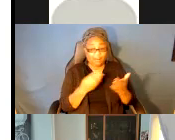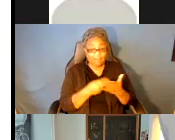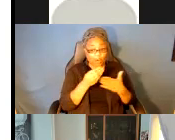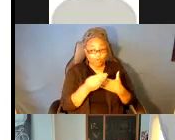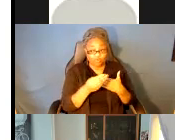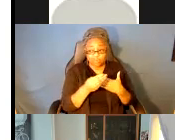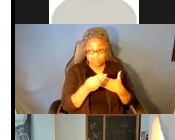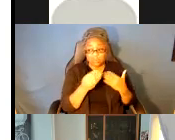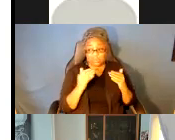Hmm.